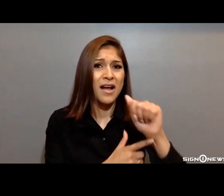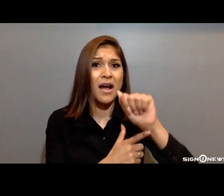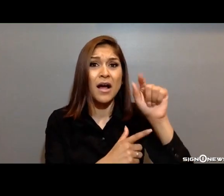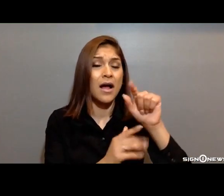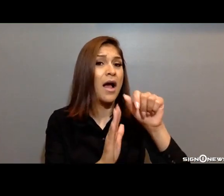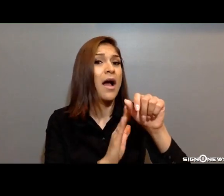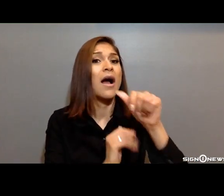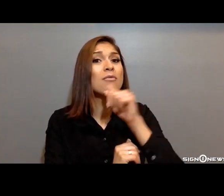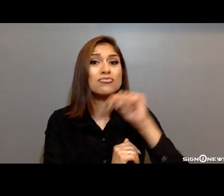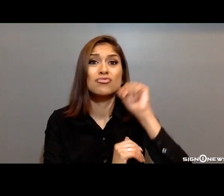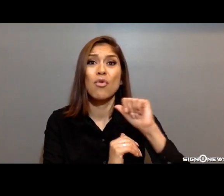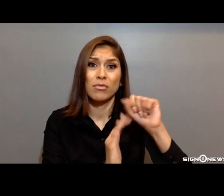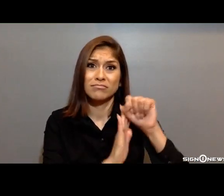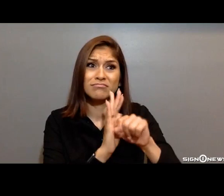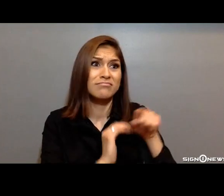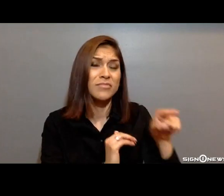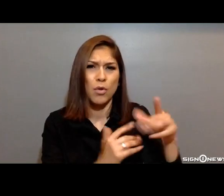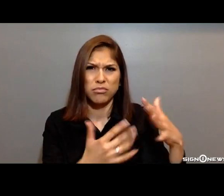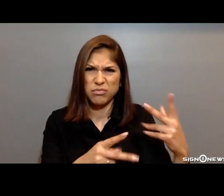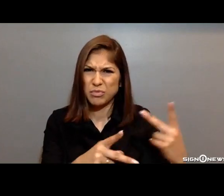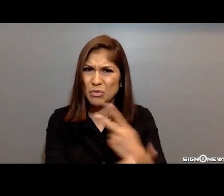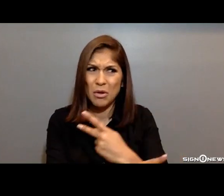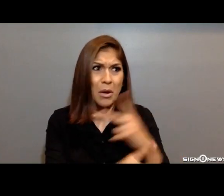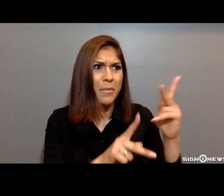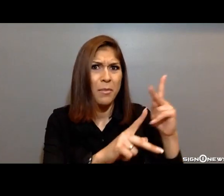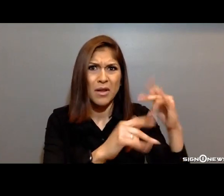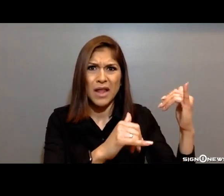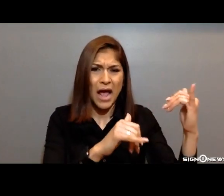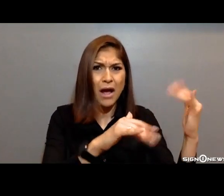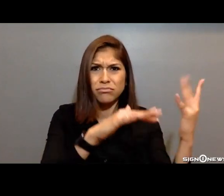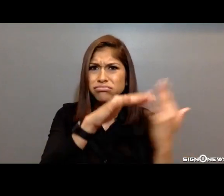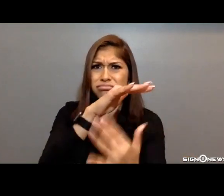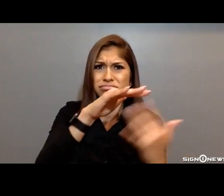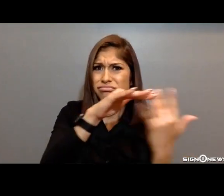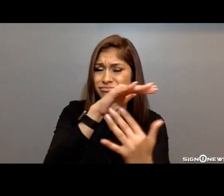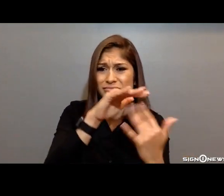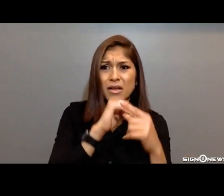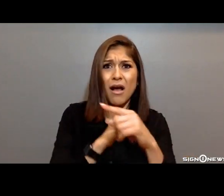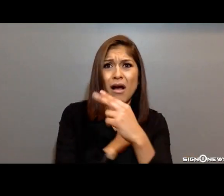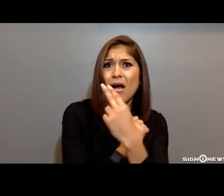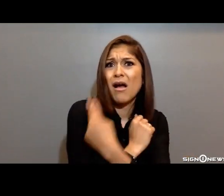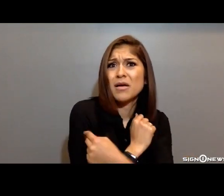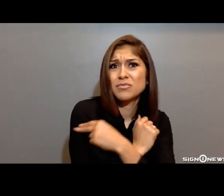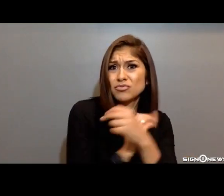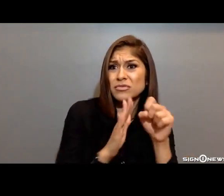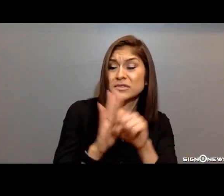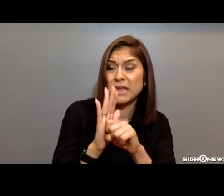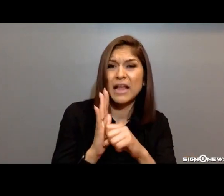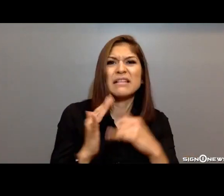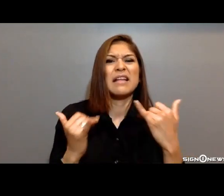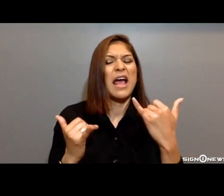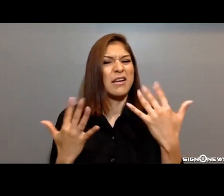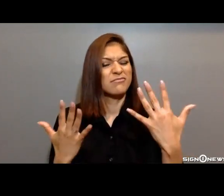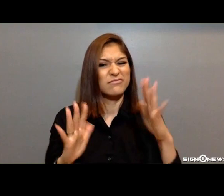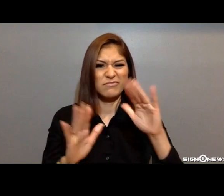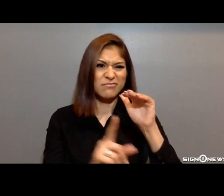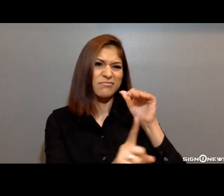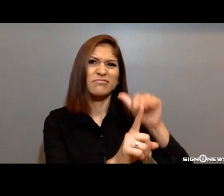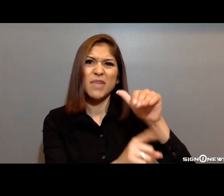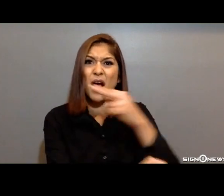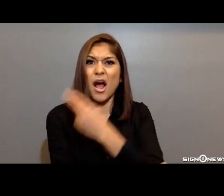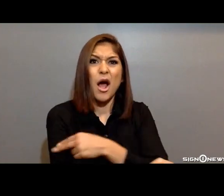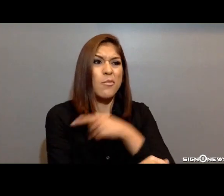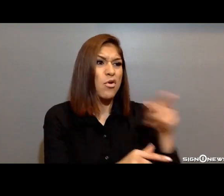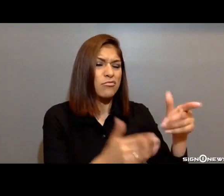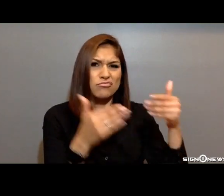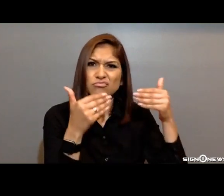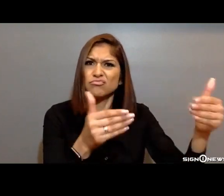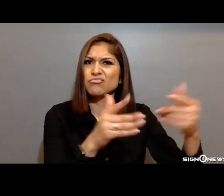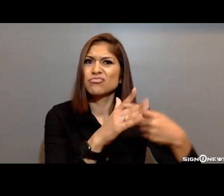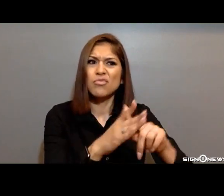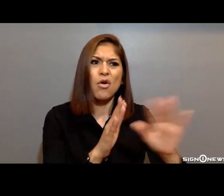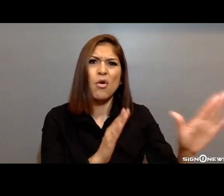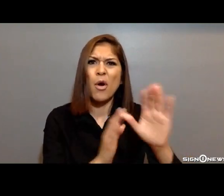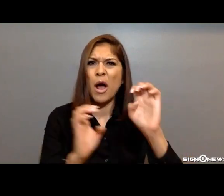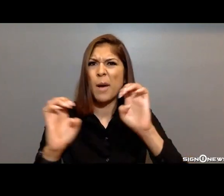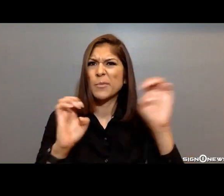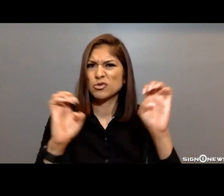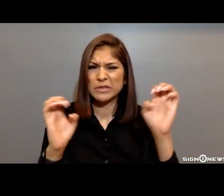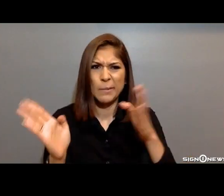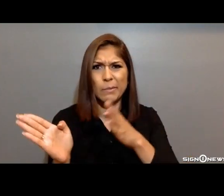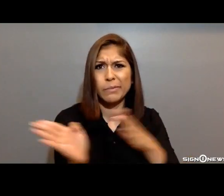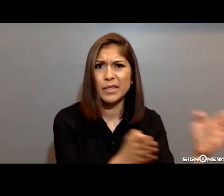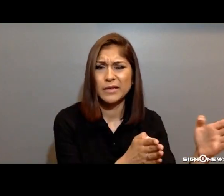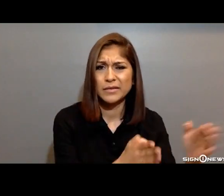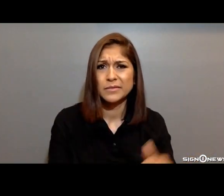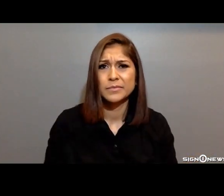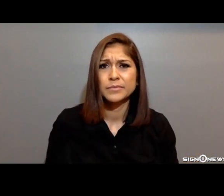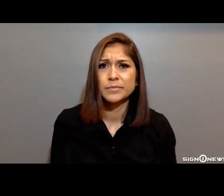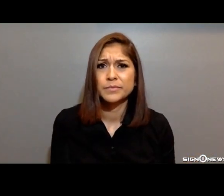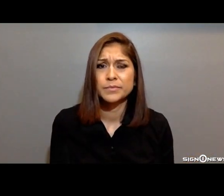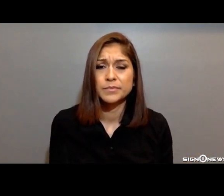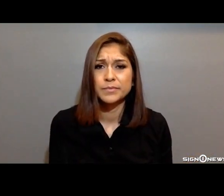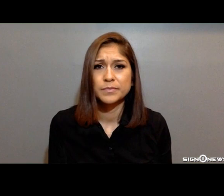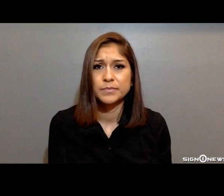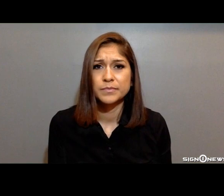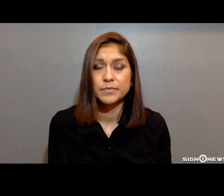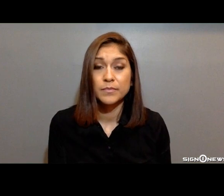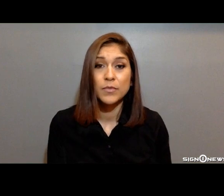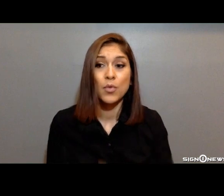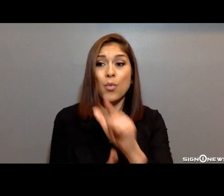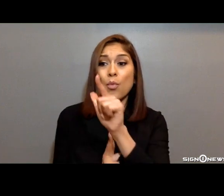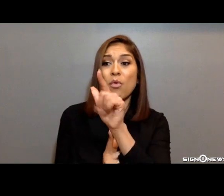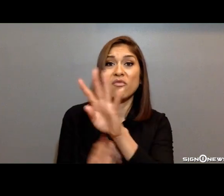In Arizona things have gotten so bad the state is telling hospitals to activate emergency plans.